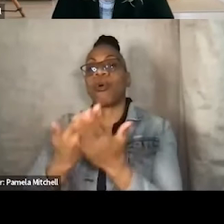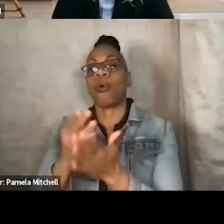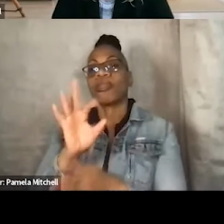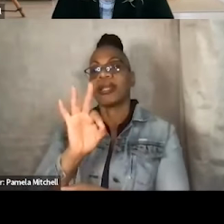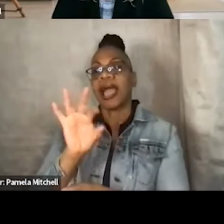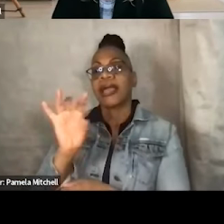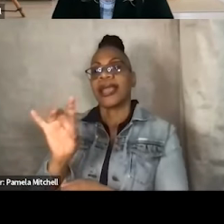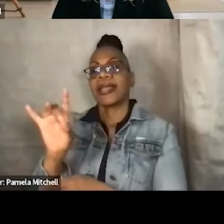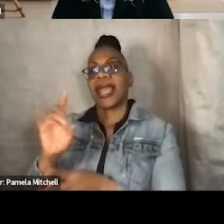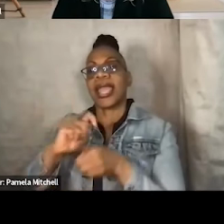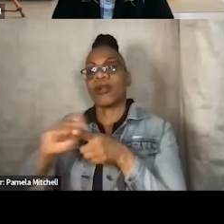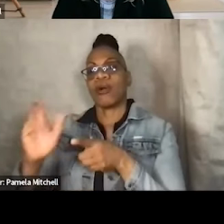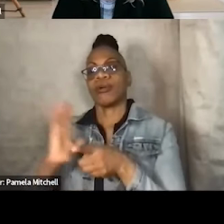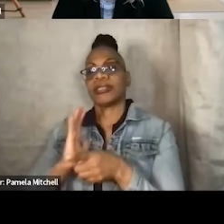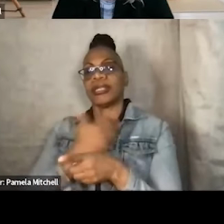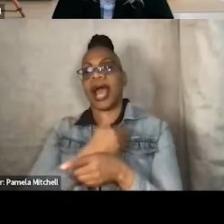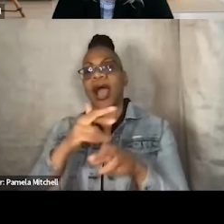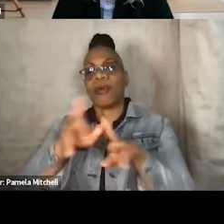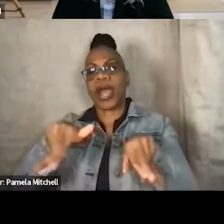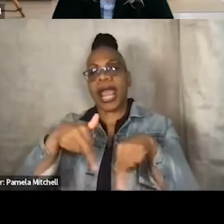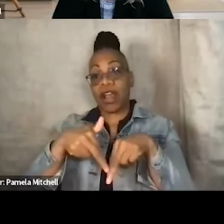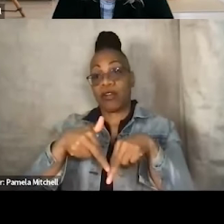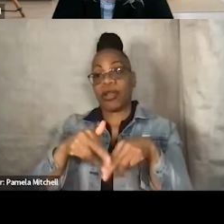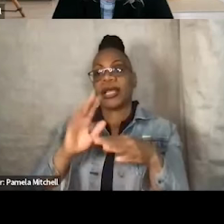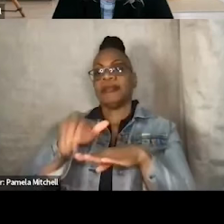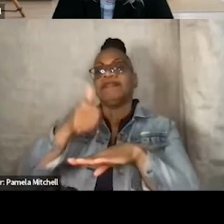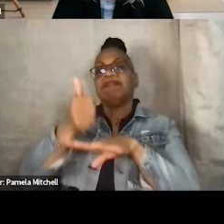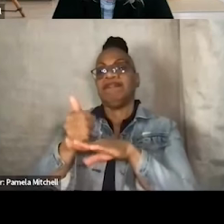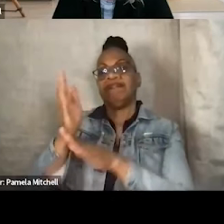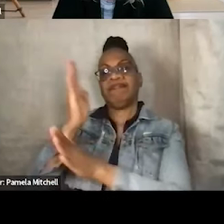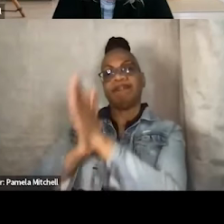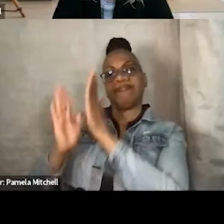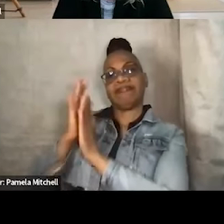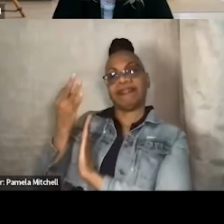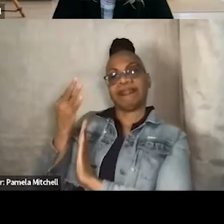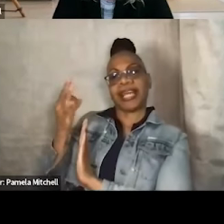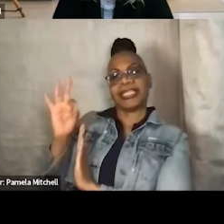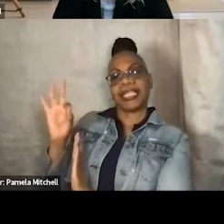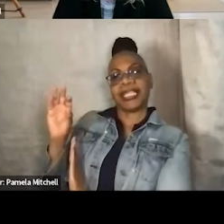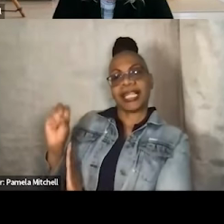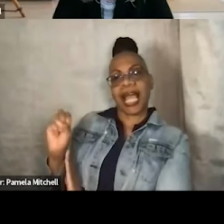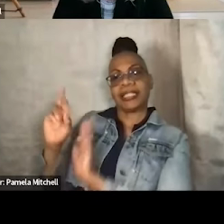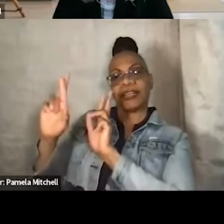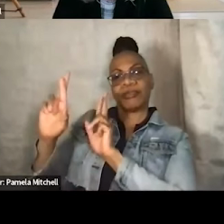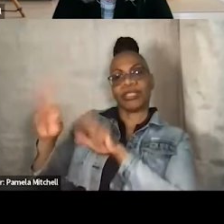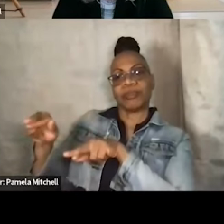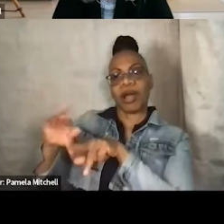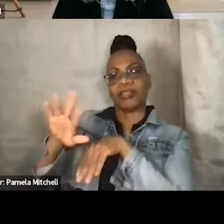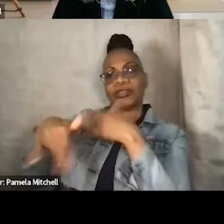CommCare was formed back in the mid 90s in response to managed care and all of the CEOs